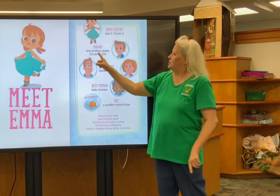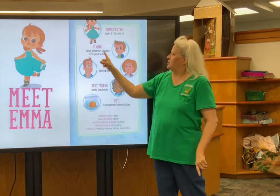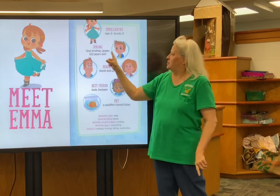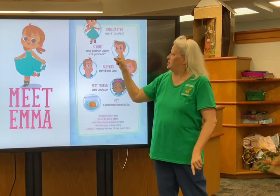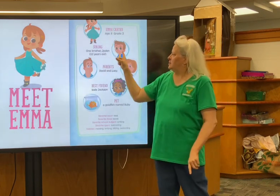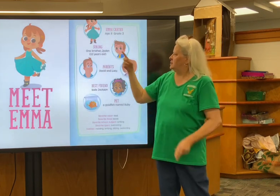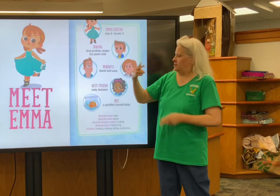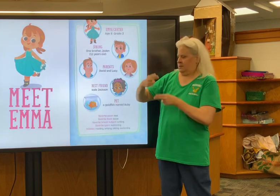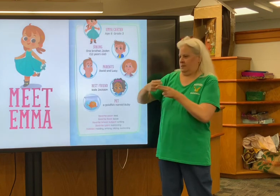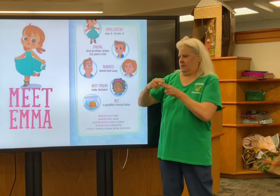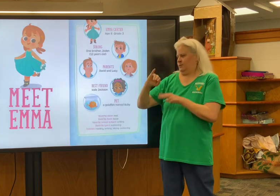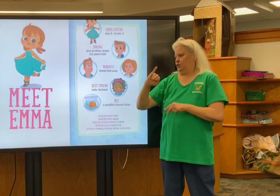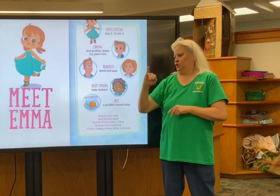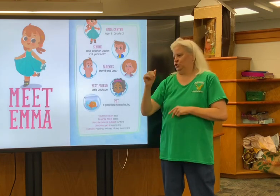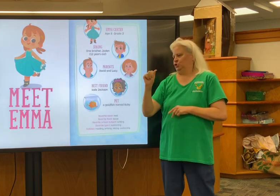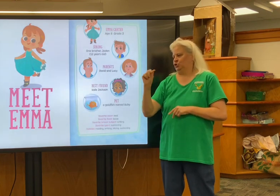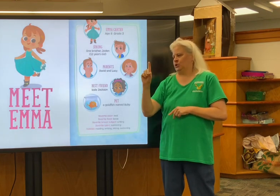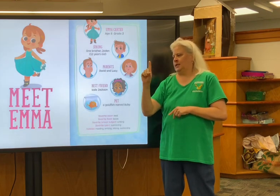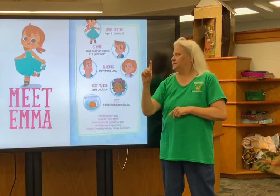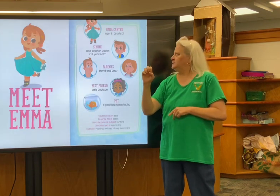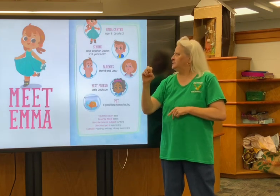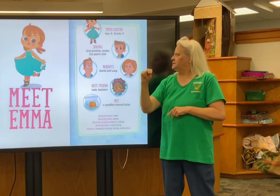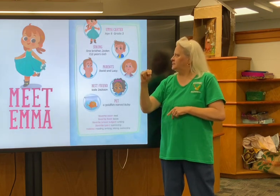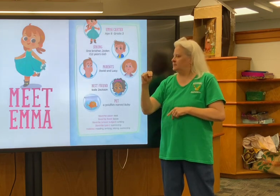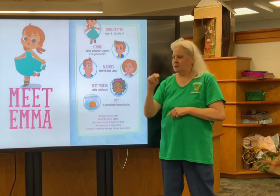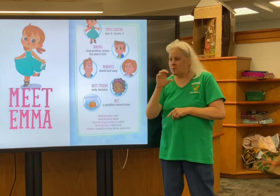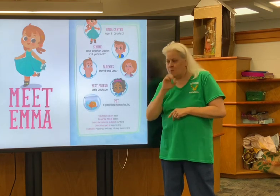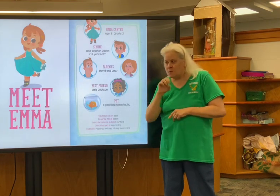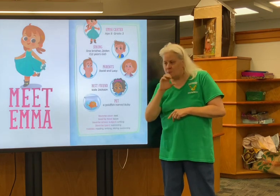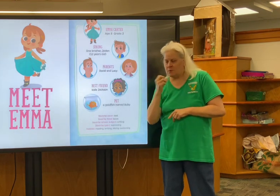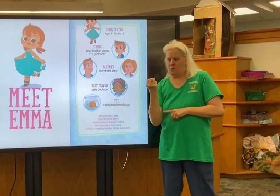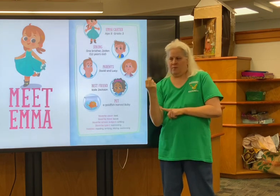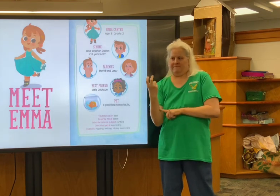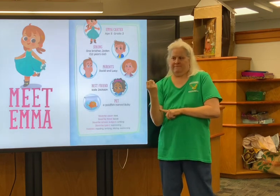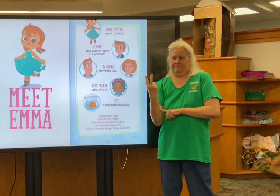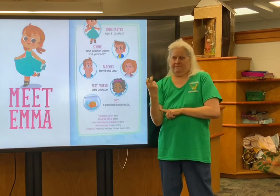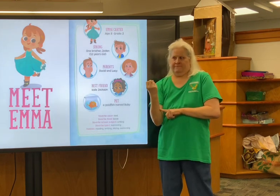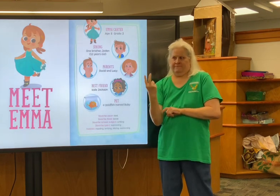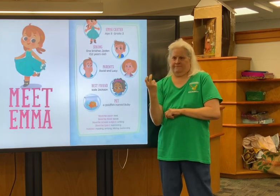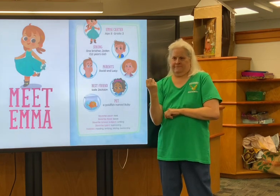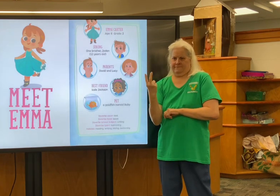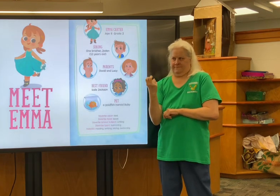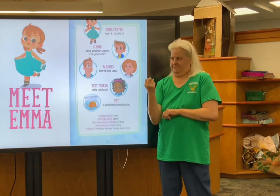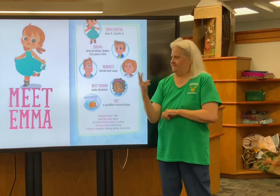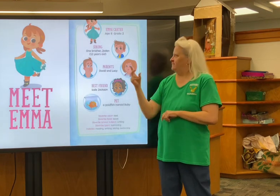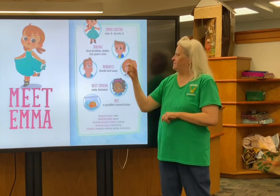And then next is Emma's brother, Jaden. He's 12 years old.